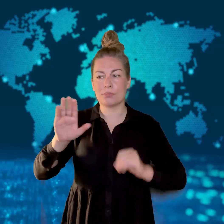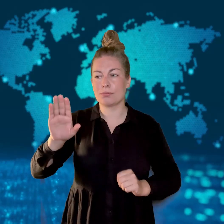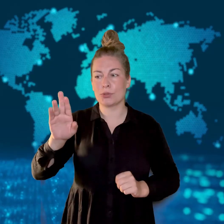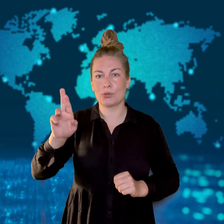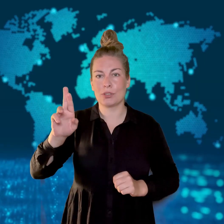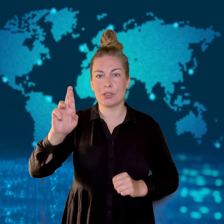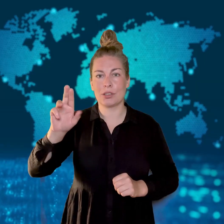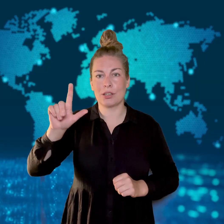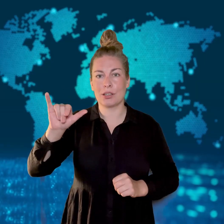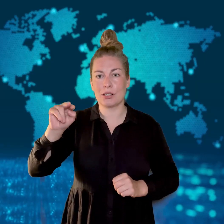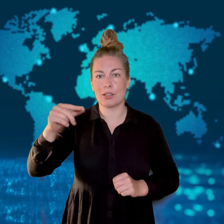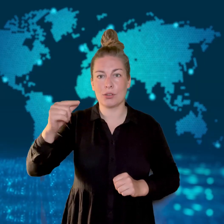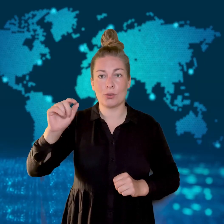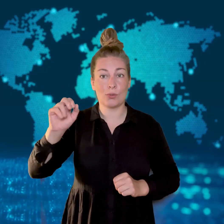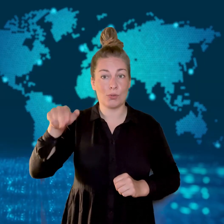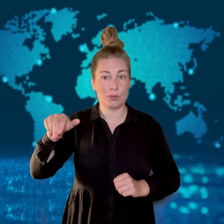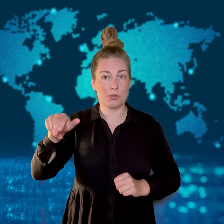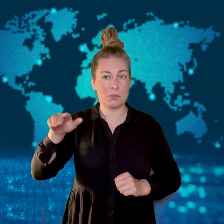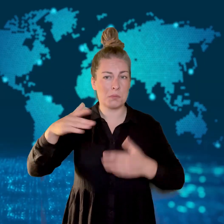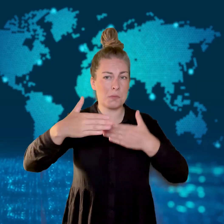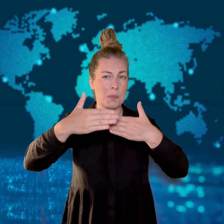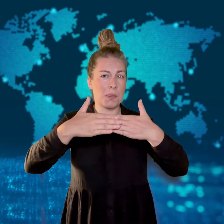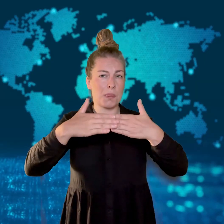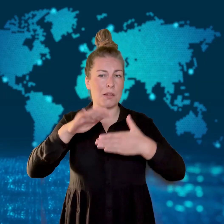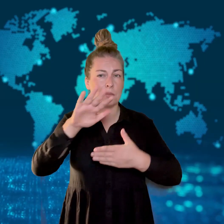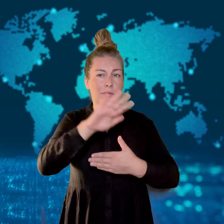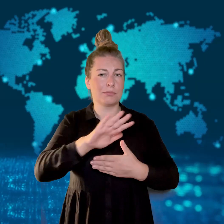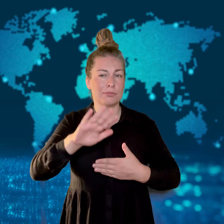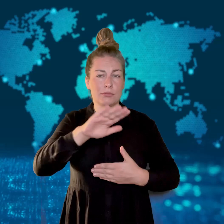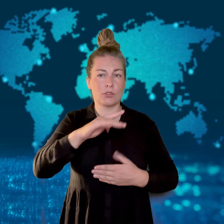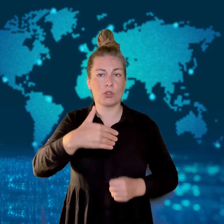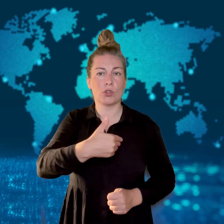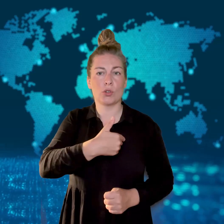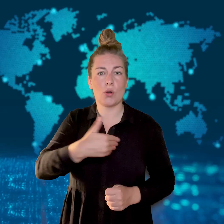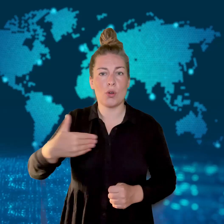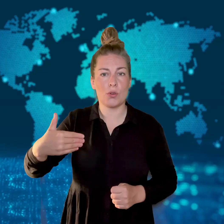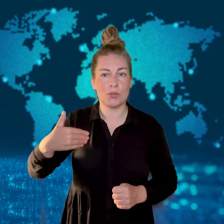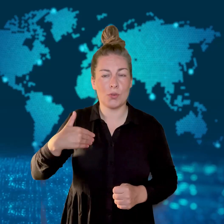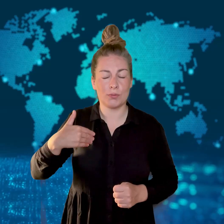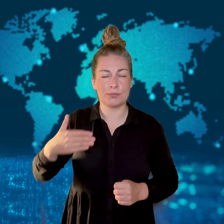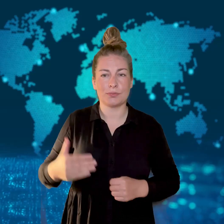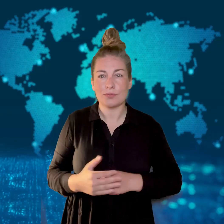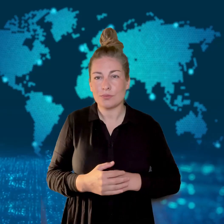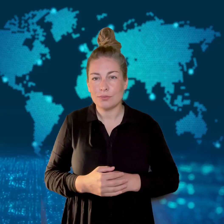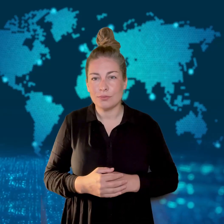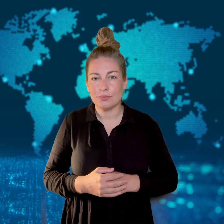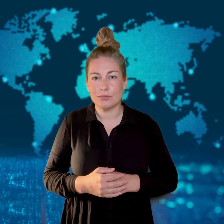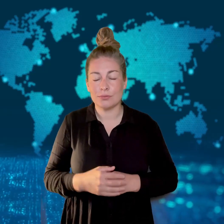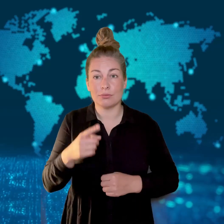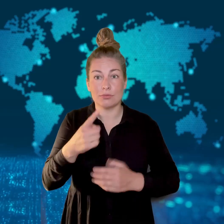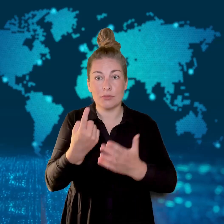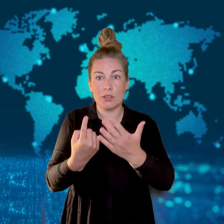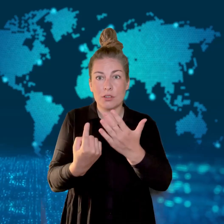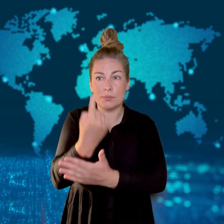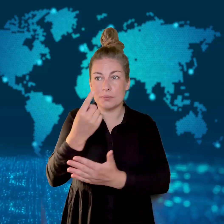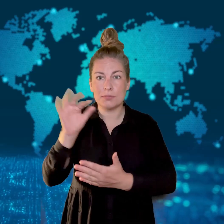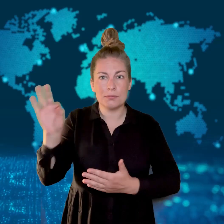It was then that the bees were released.